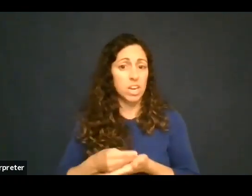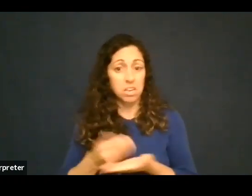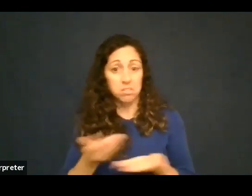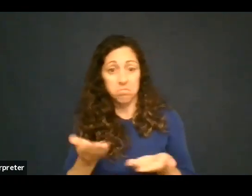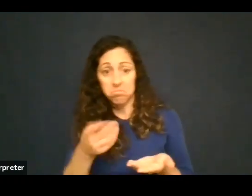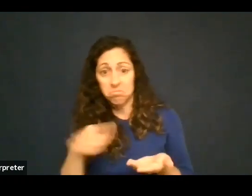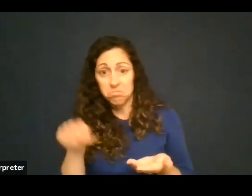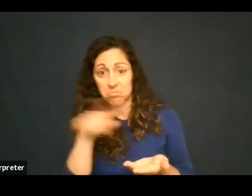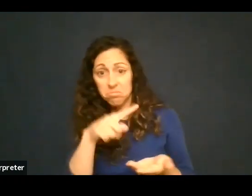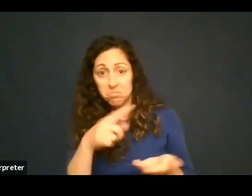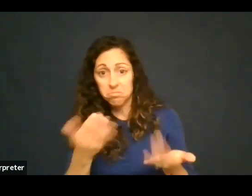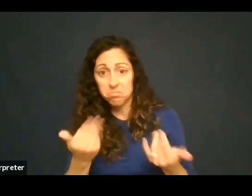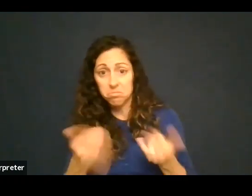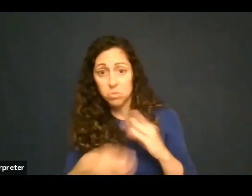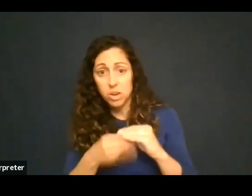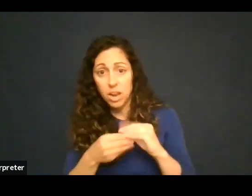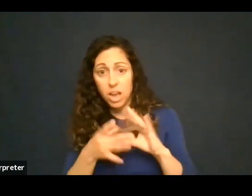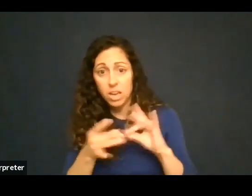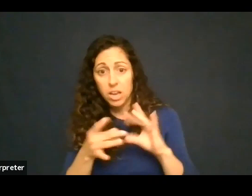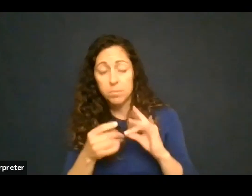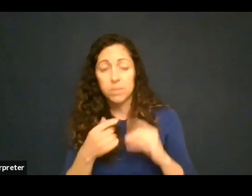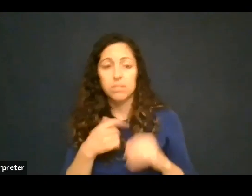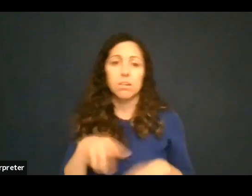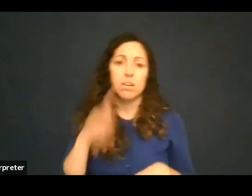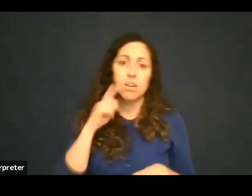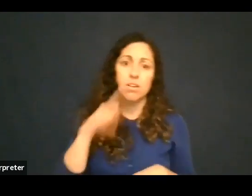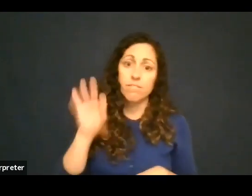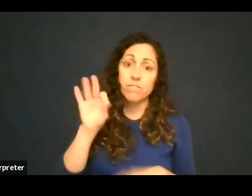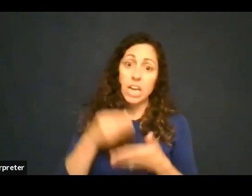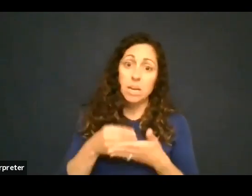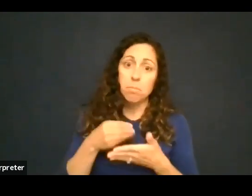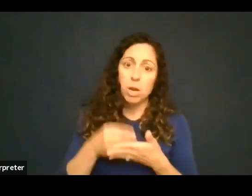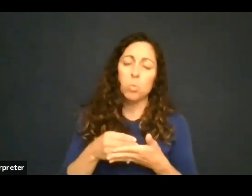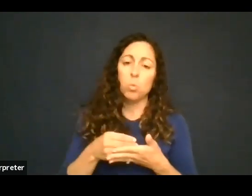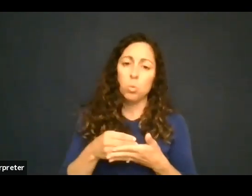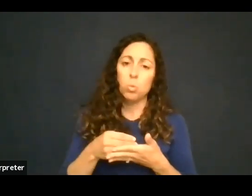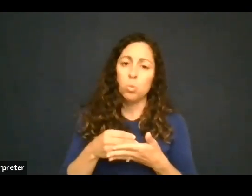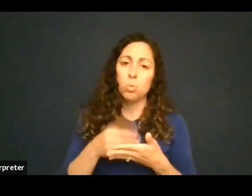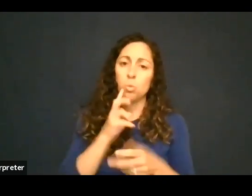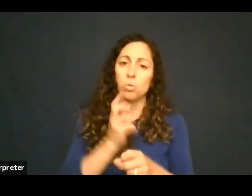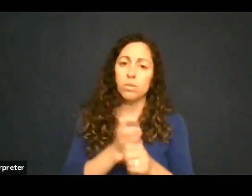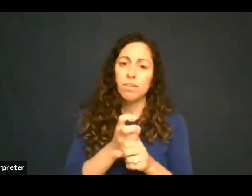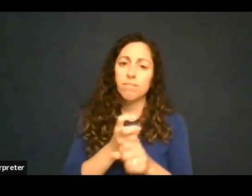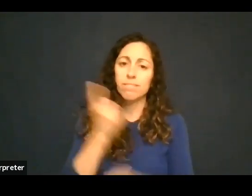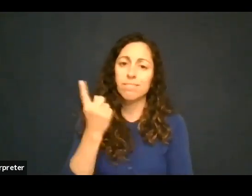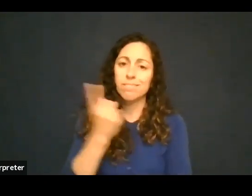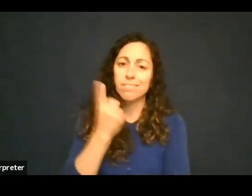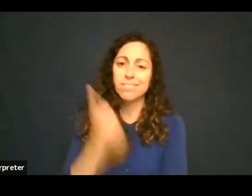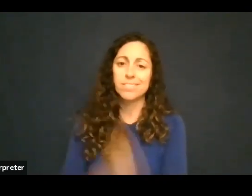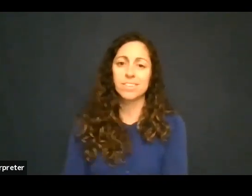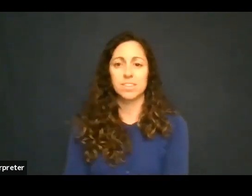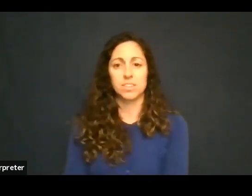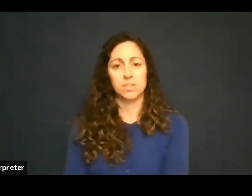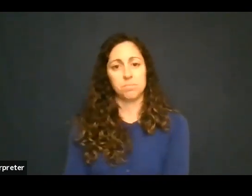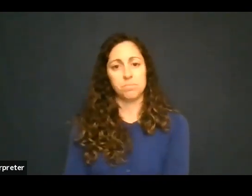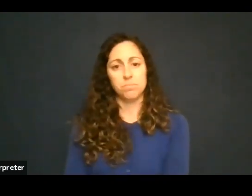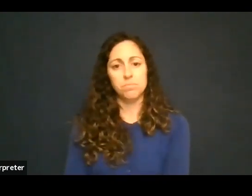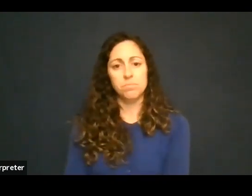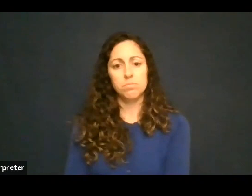Finding money is always tricky. I will just make a comment.